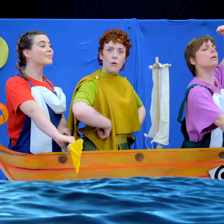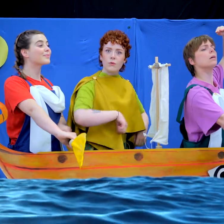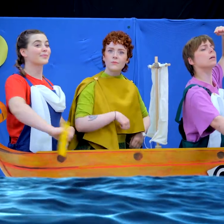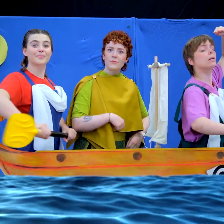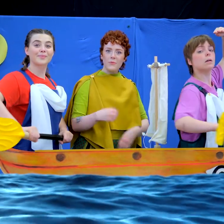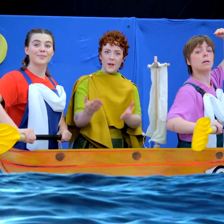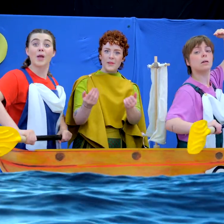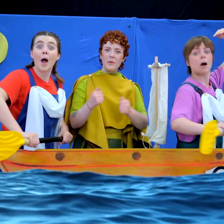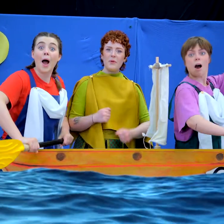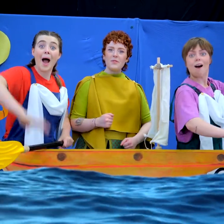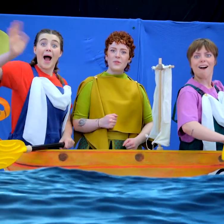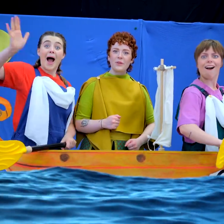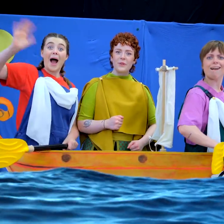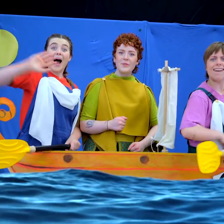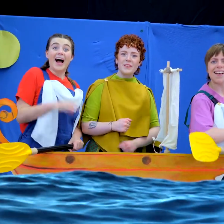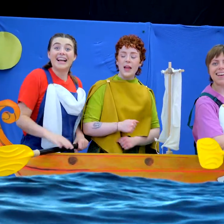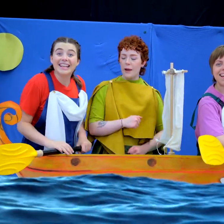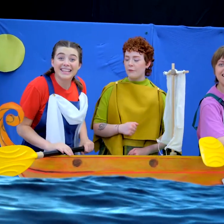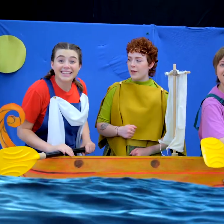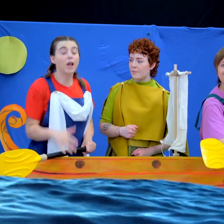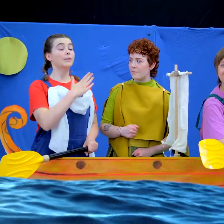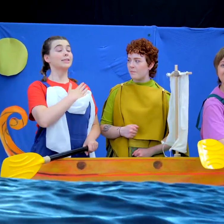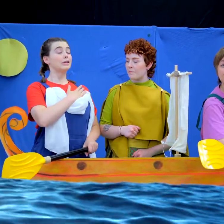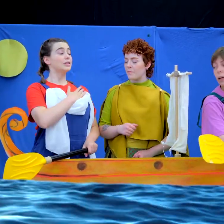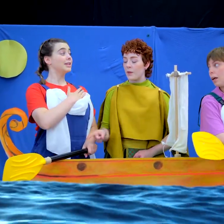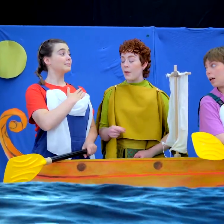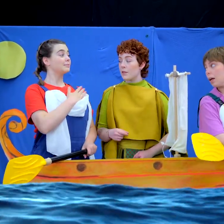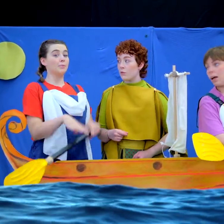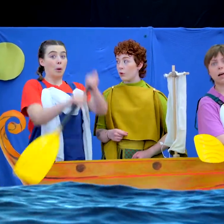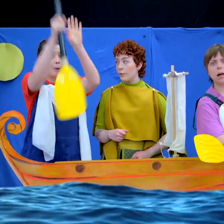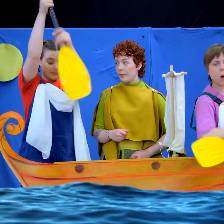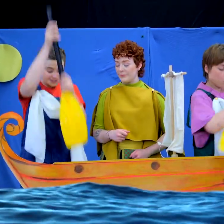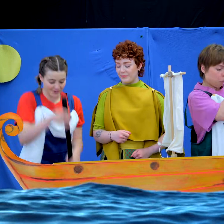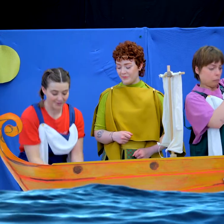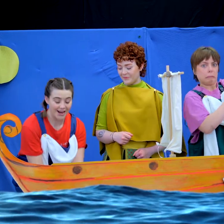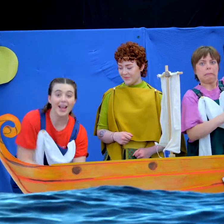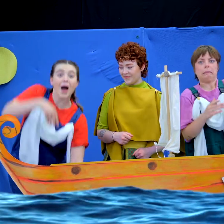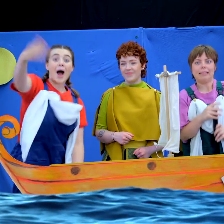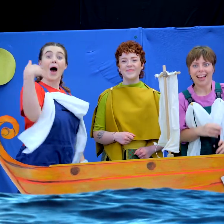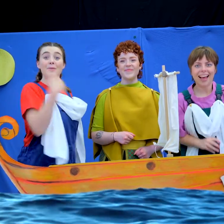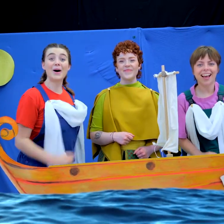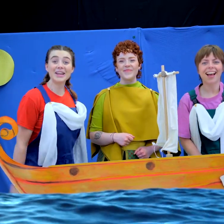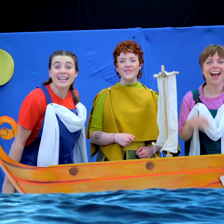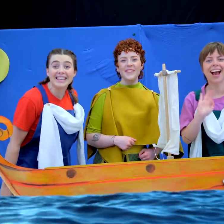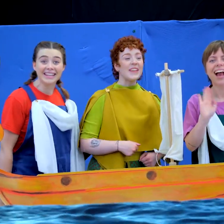Oh, welcome aboard crew. Amphi? Yes Odie? ODIE: Make some room. Sorry, hop on!